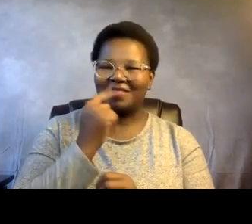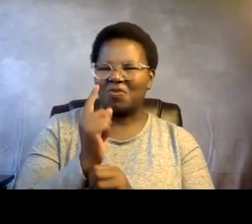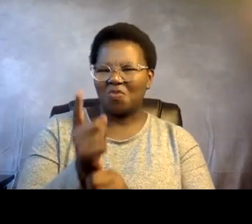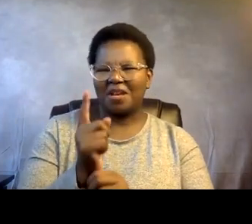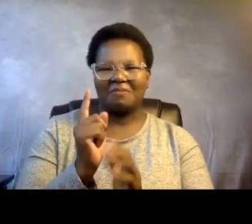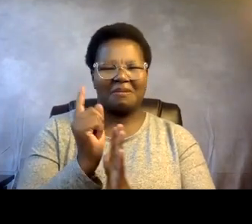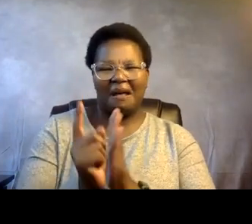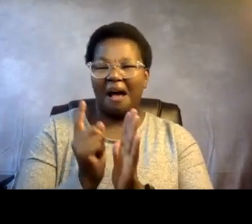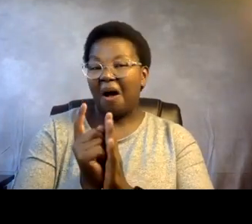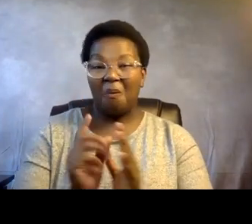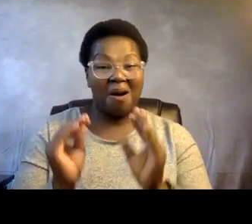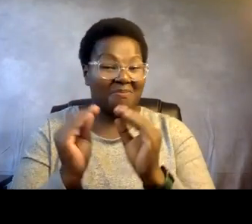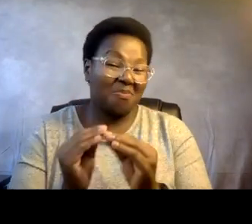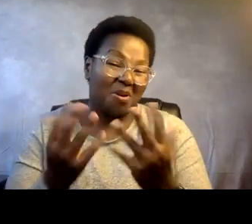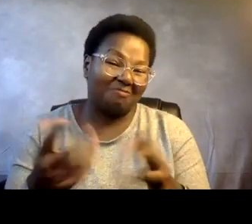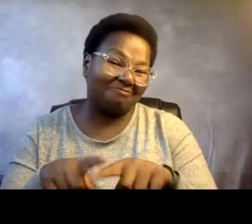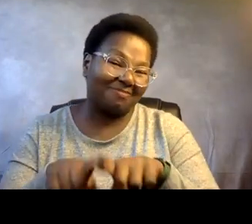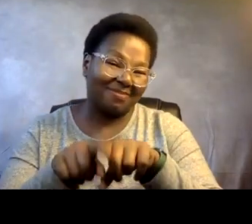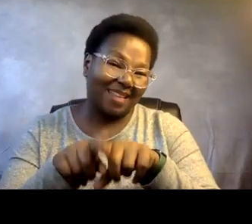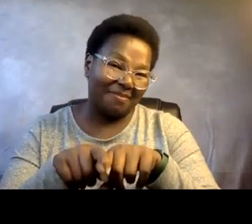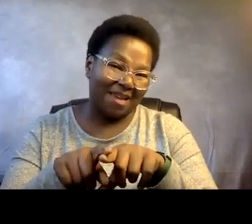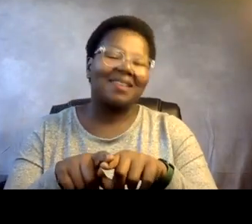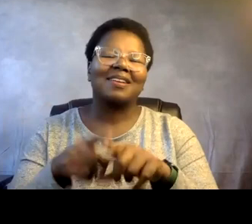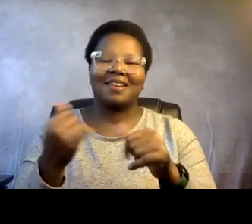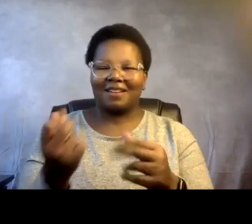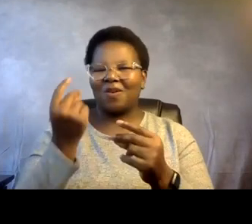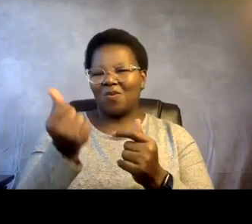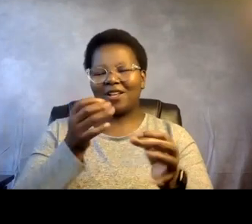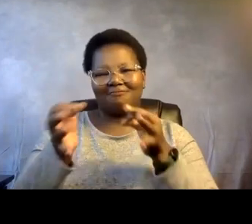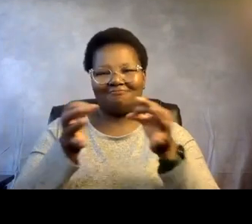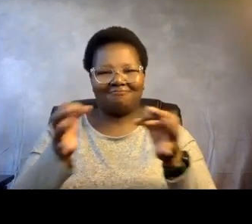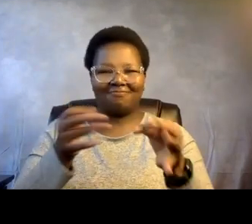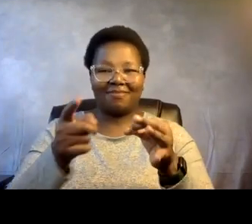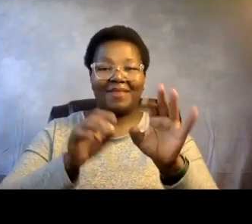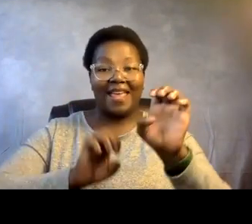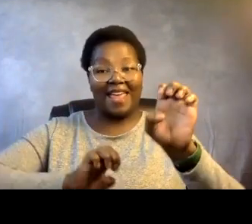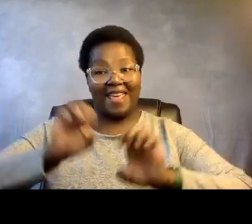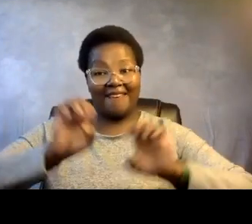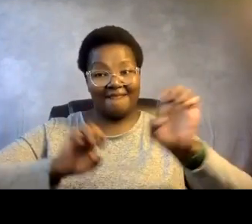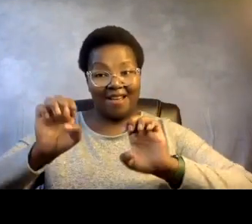more and so, we, I'm just going to kind of quickly mentioned it, evaluating with a things that have